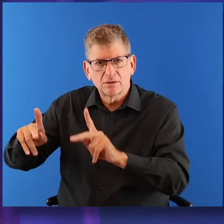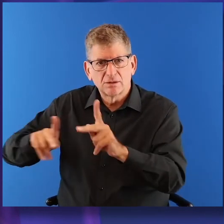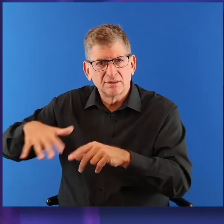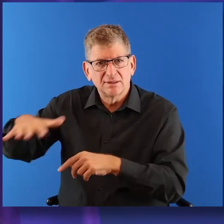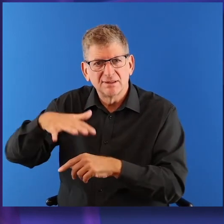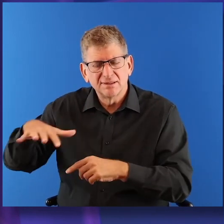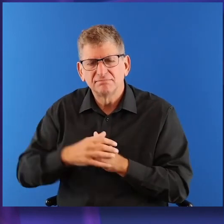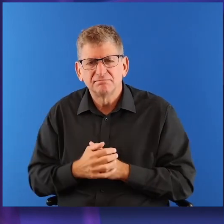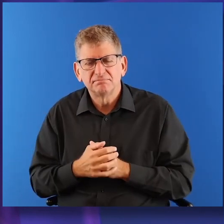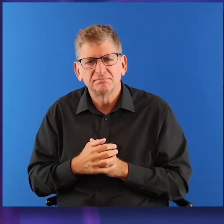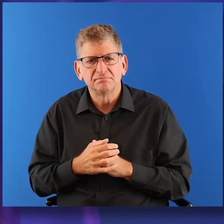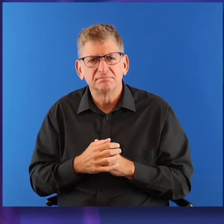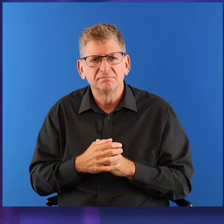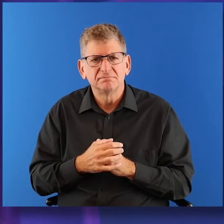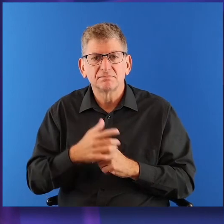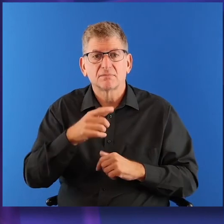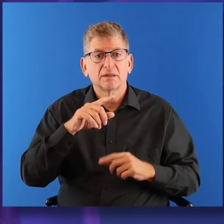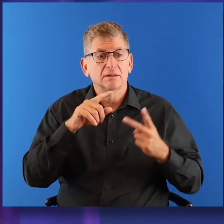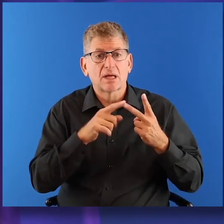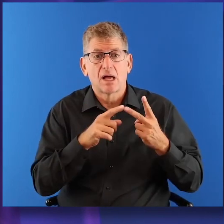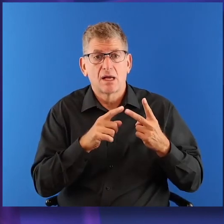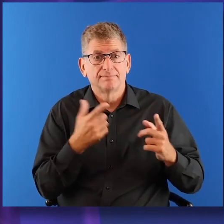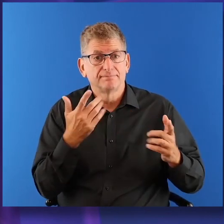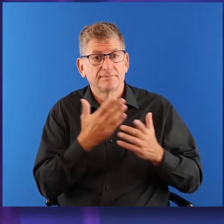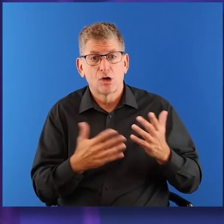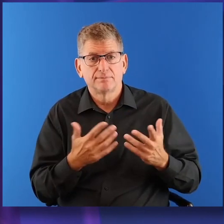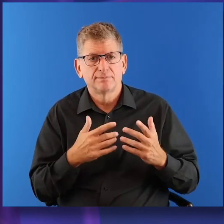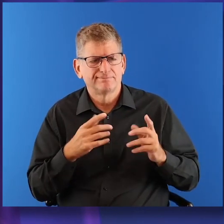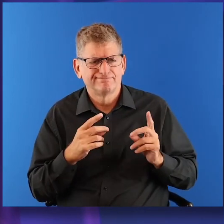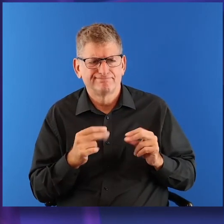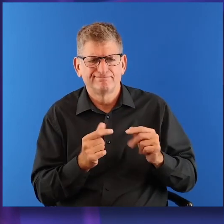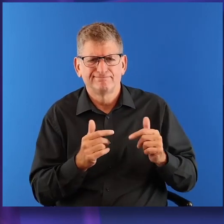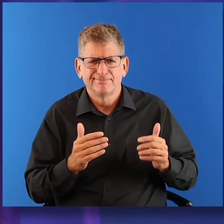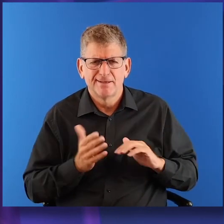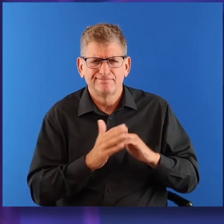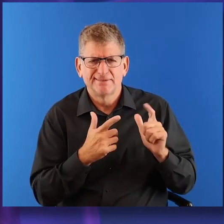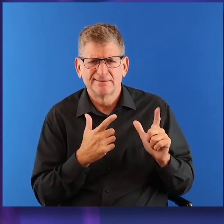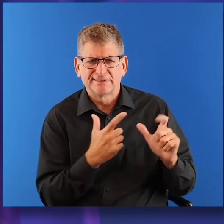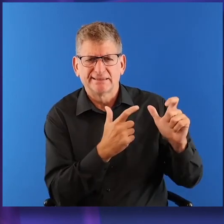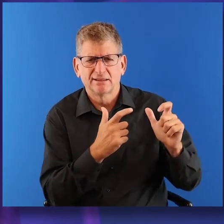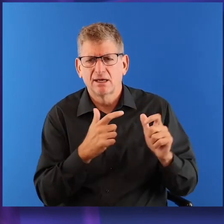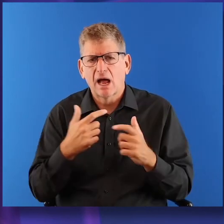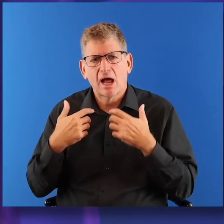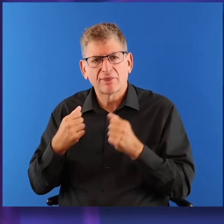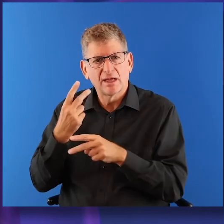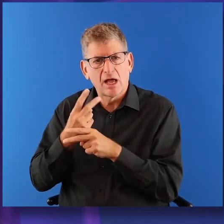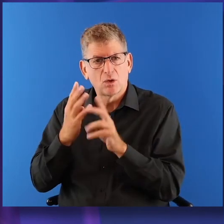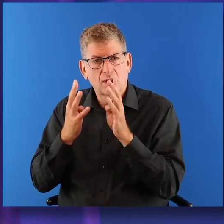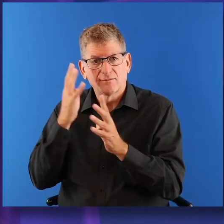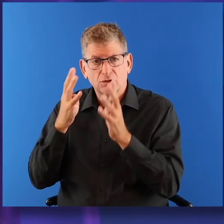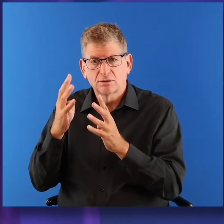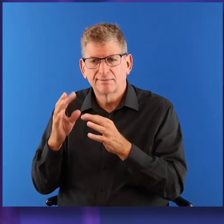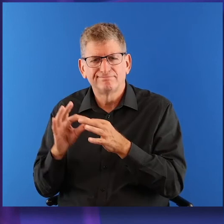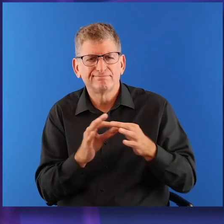The second key aspect is accelerating that pace of healthcare innovation around both discovery